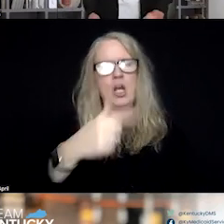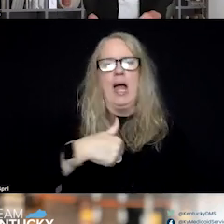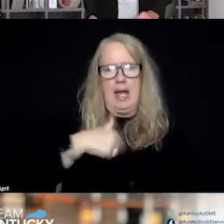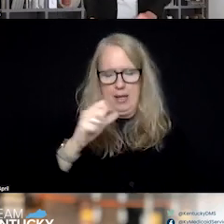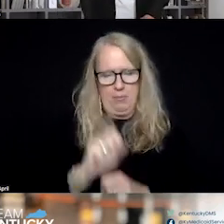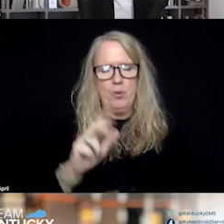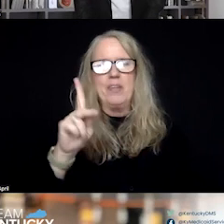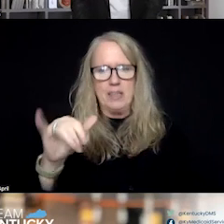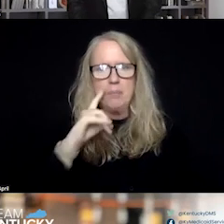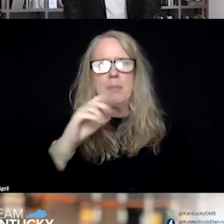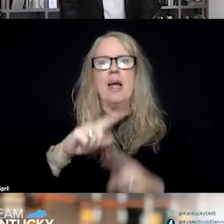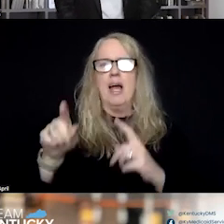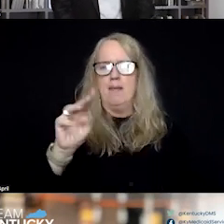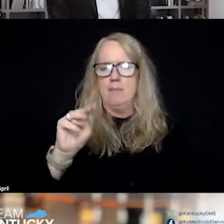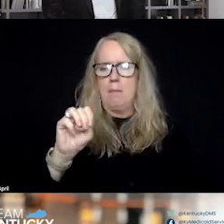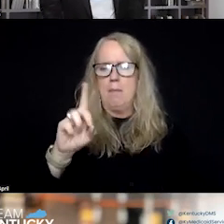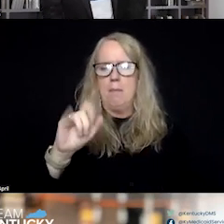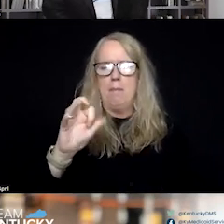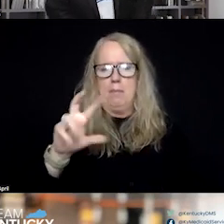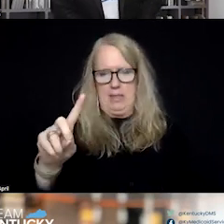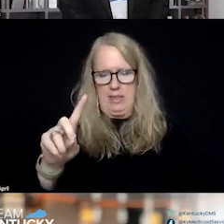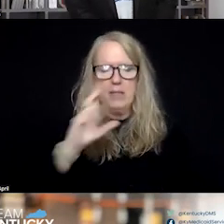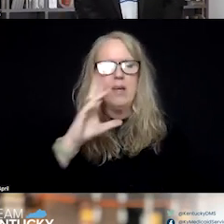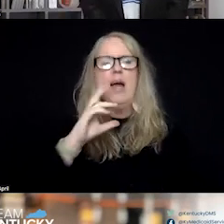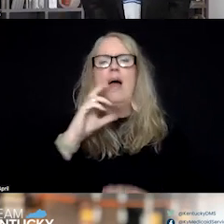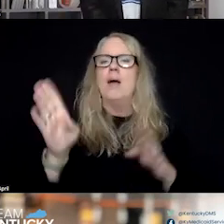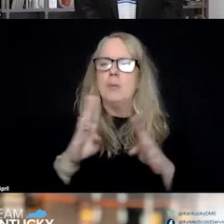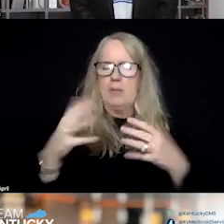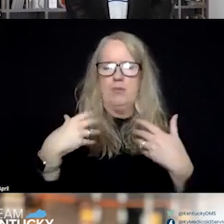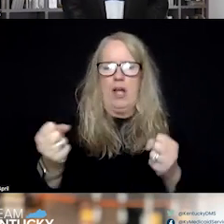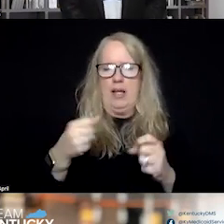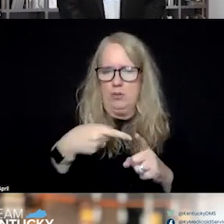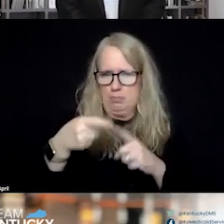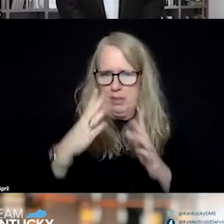DEPARTMENT OF MEDICAID SERVICES AND I AM THE PROGRAM MANAGER FOR